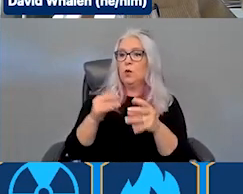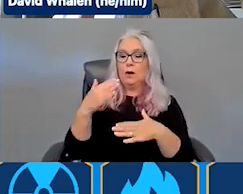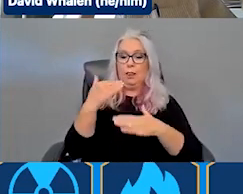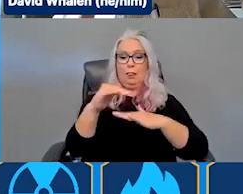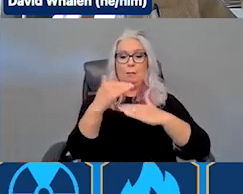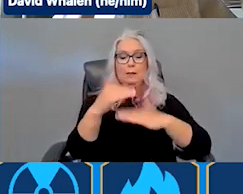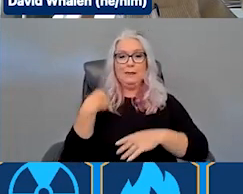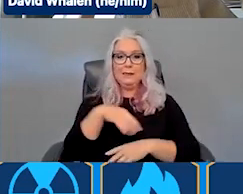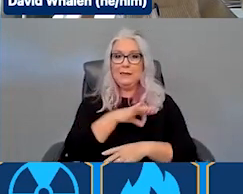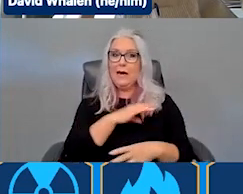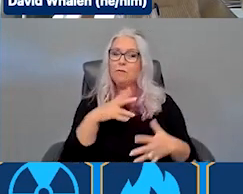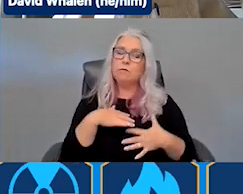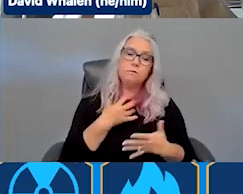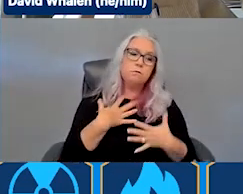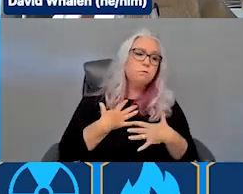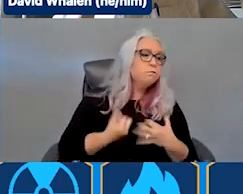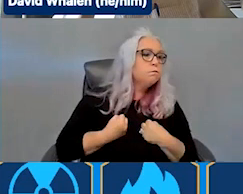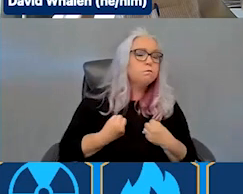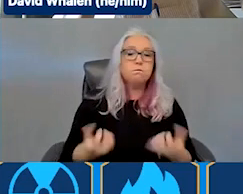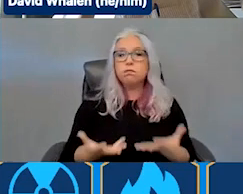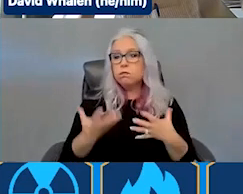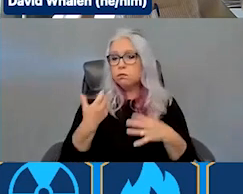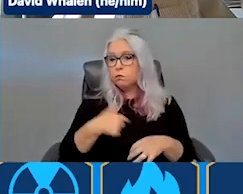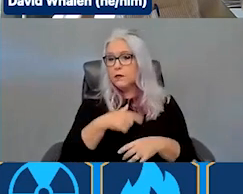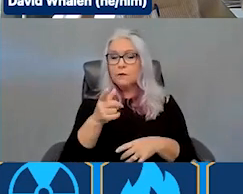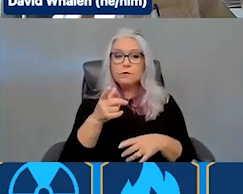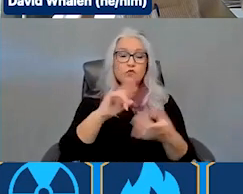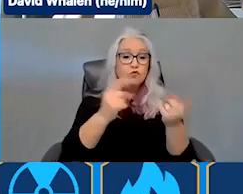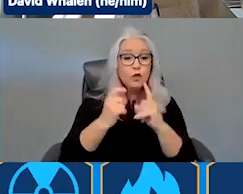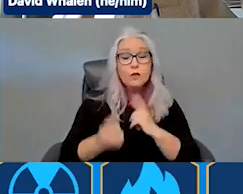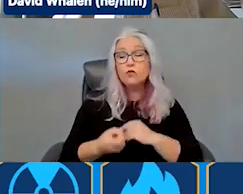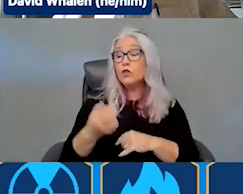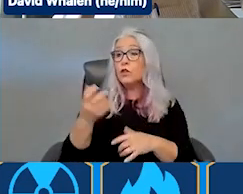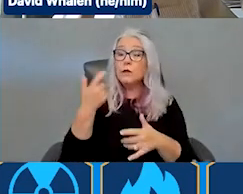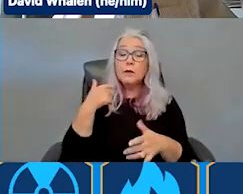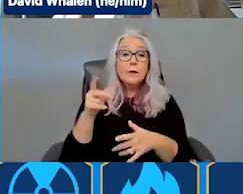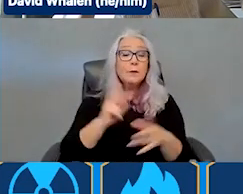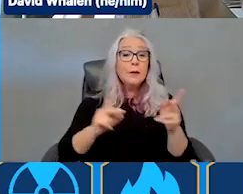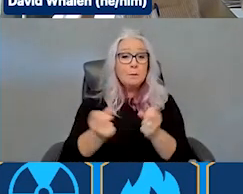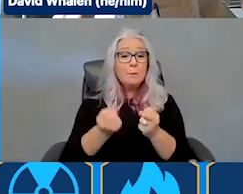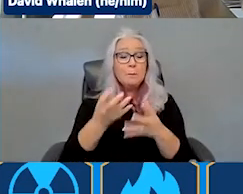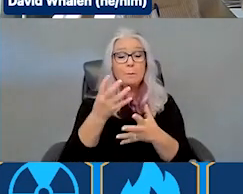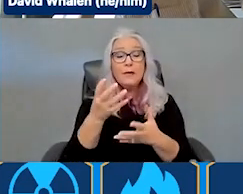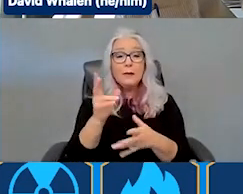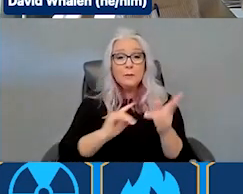You have changing ratios on a daily basis. You have people traveling from one institution and unit to another. All this